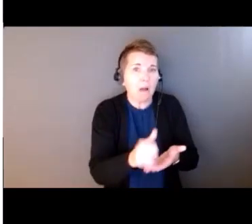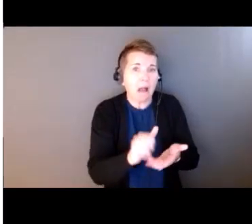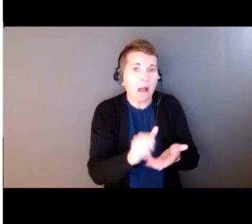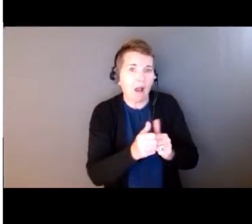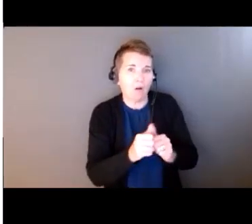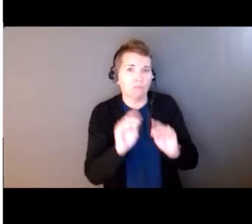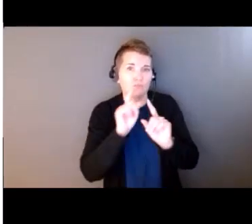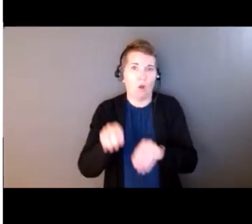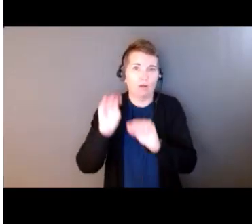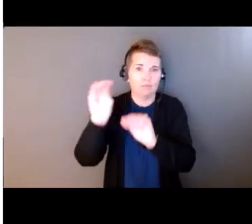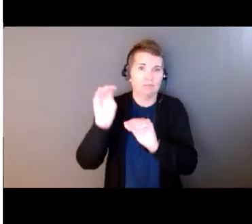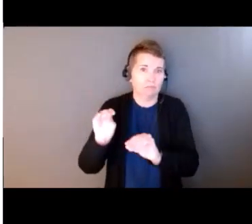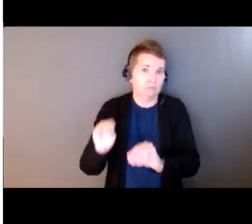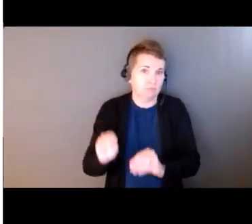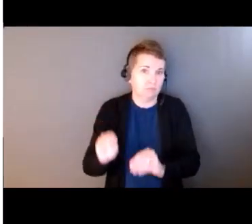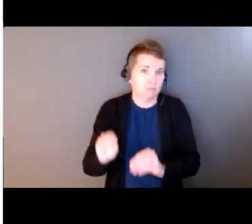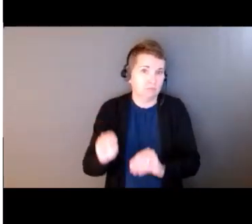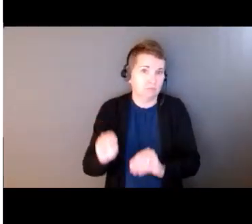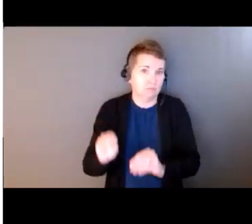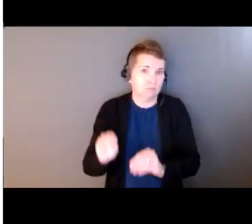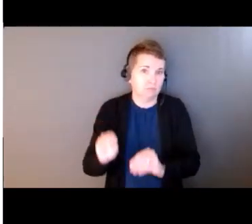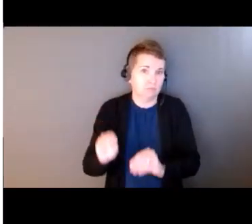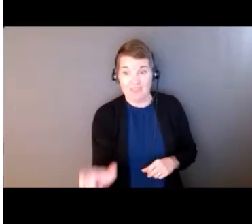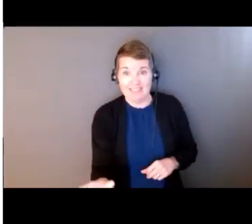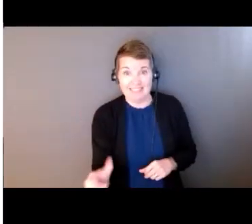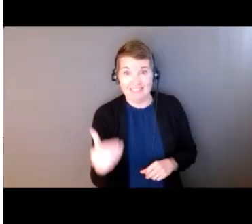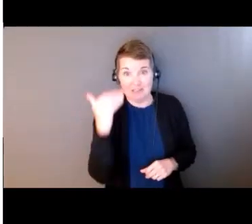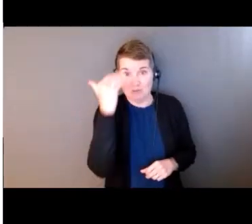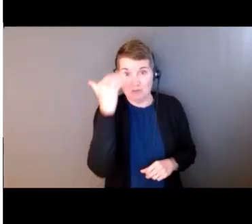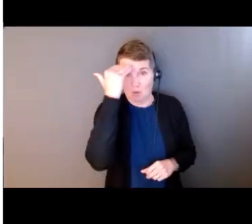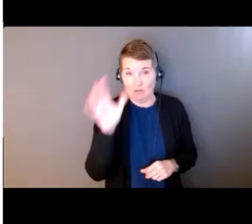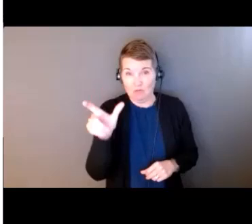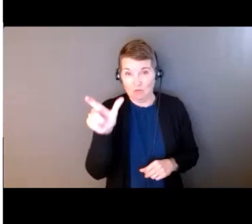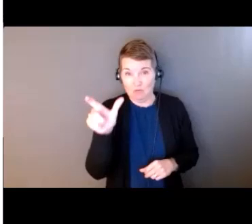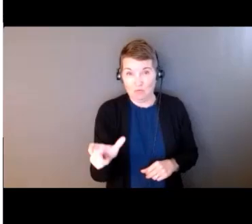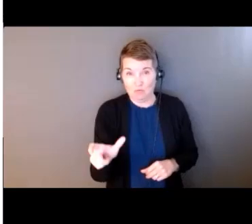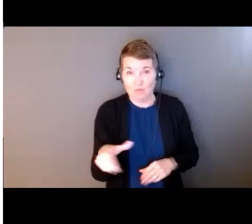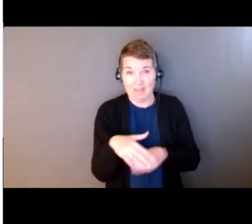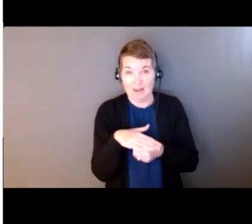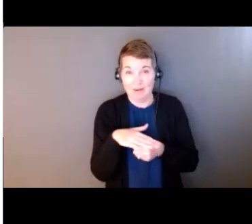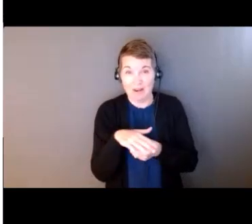So this has replaced the guidelines that used to run in parallel to our programs.